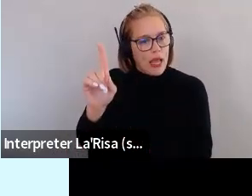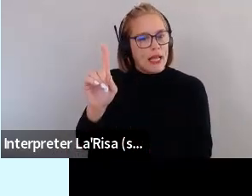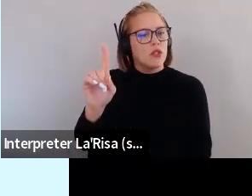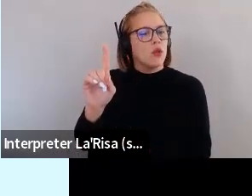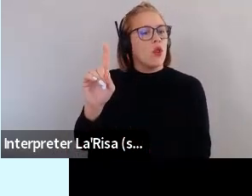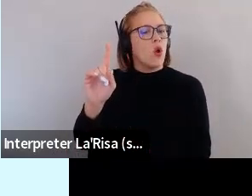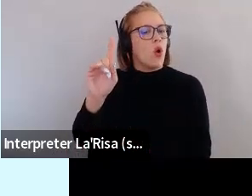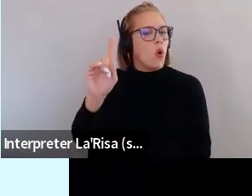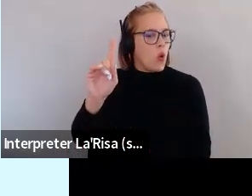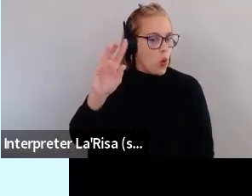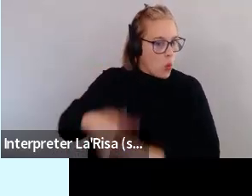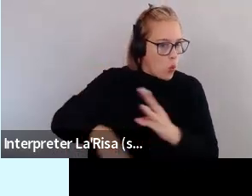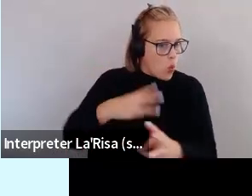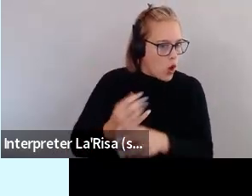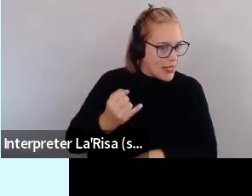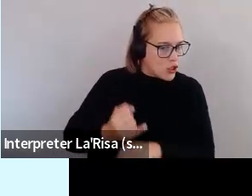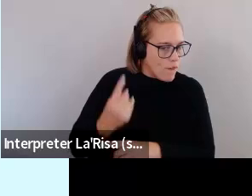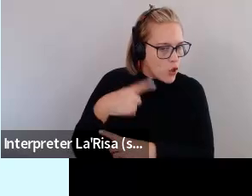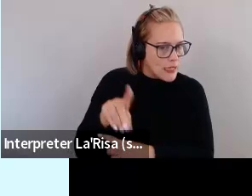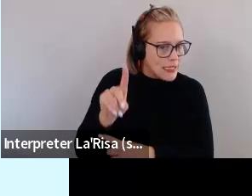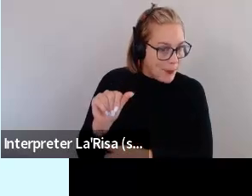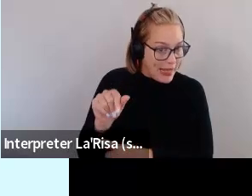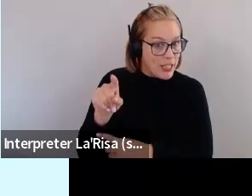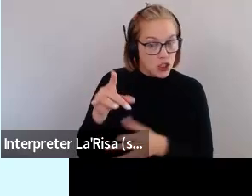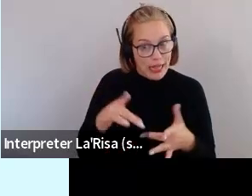work together for a lot of years. Ultimately our Judy ended up going to